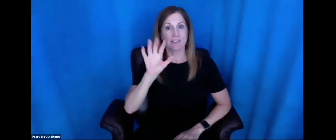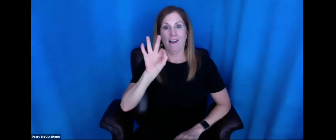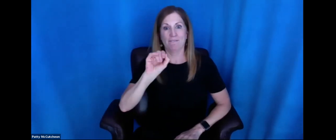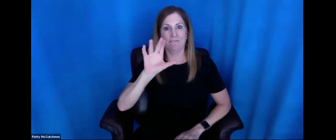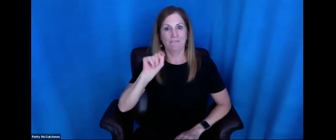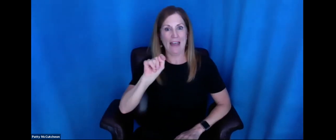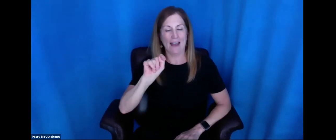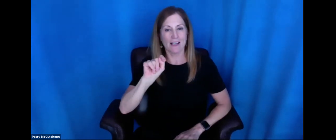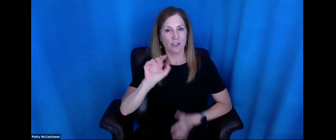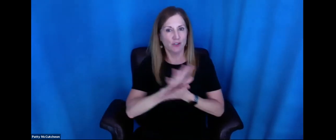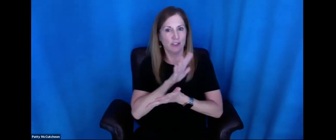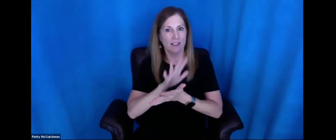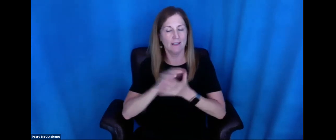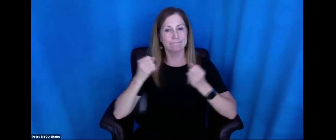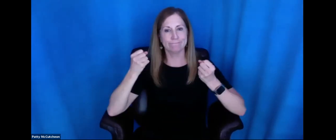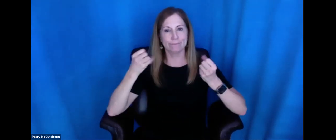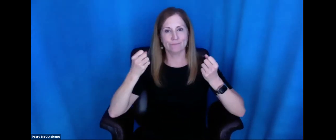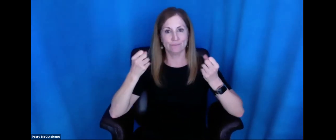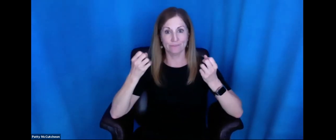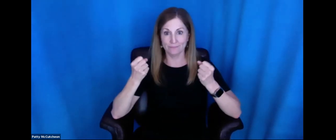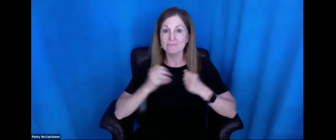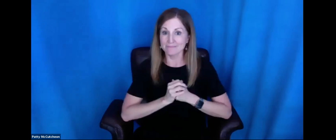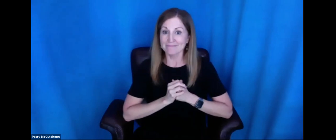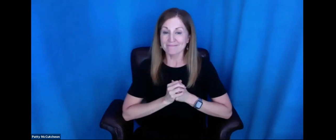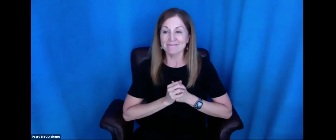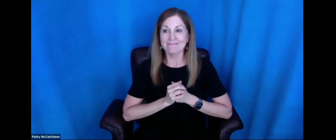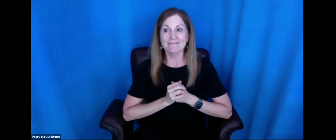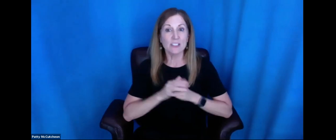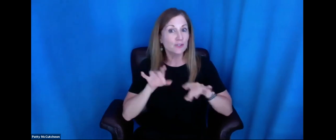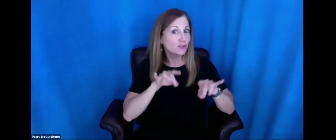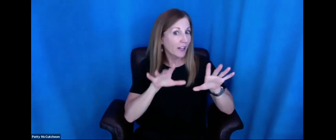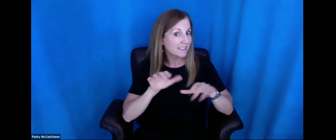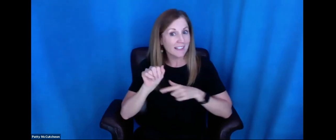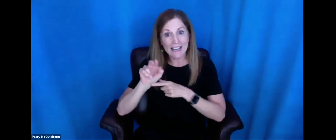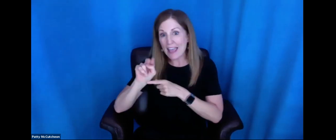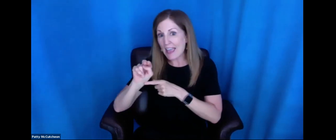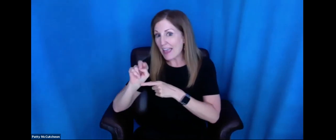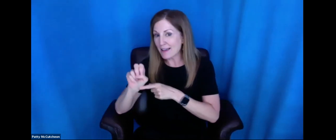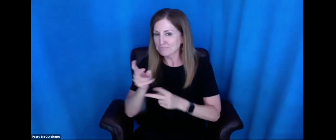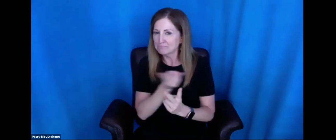videos produced. Jessalyn or Anne may know more about the specific